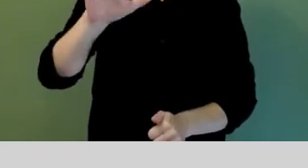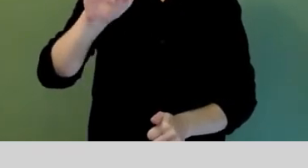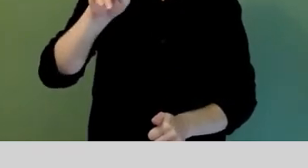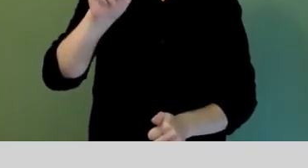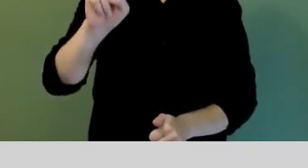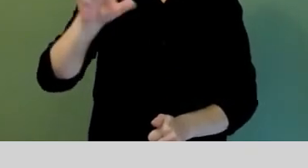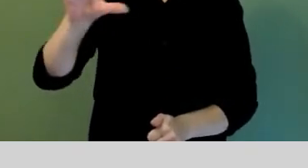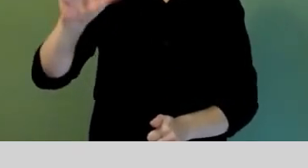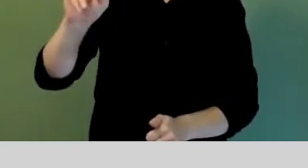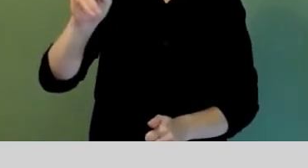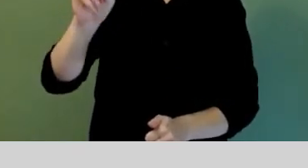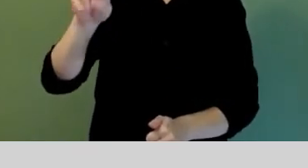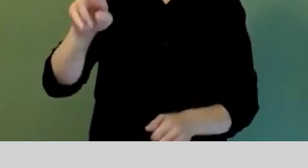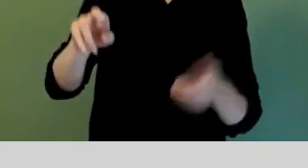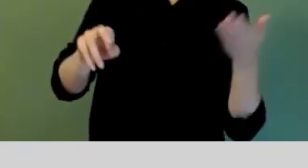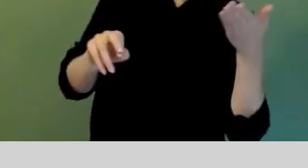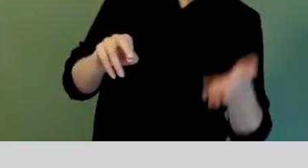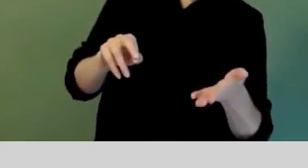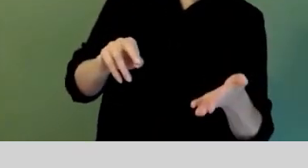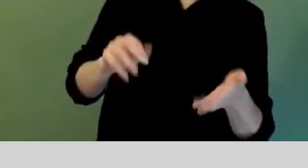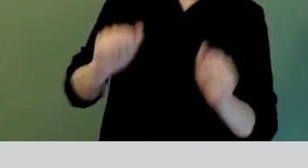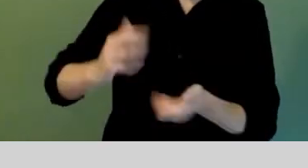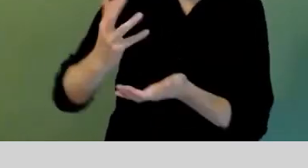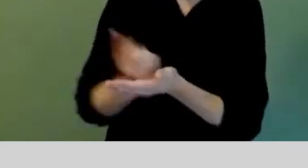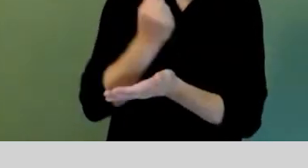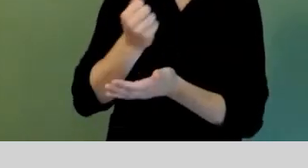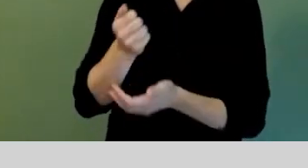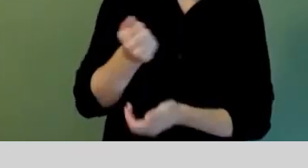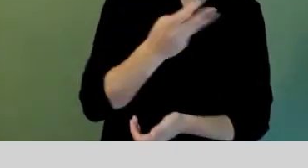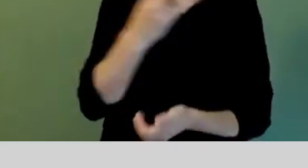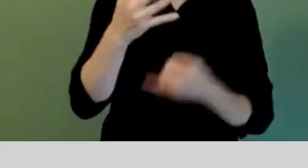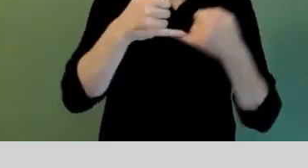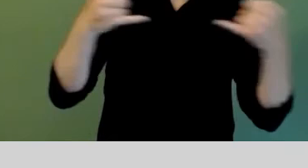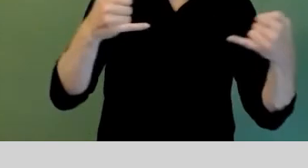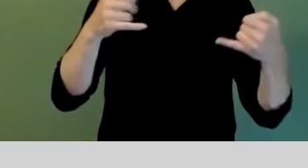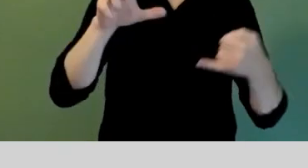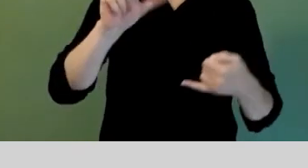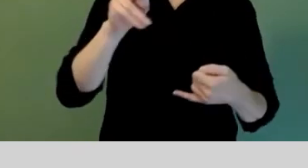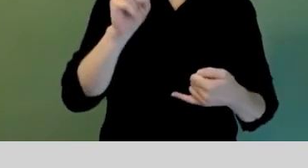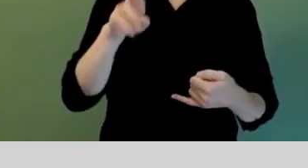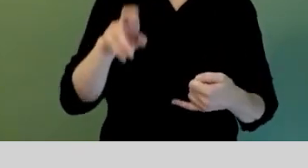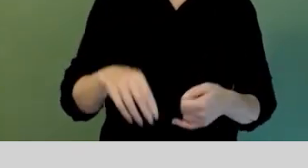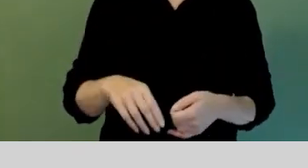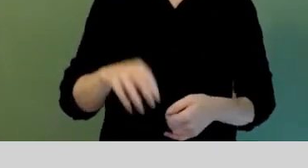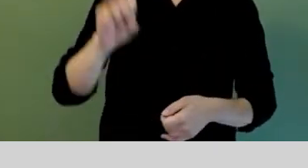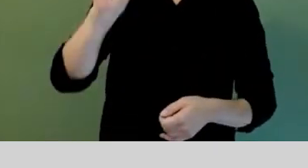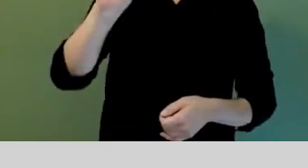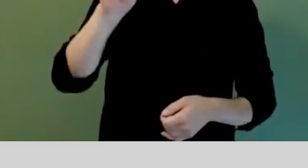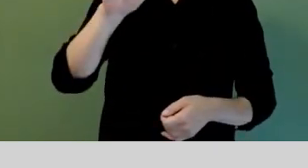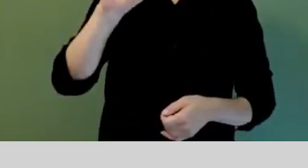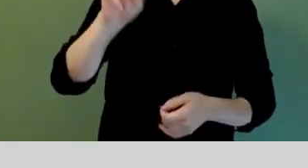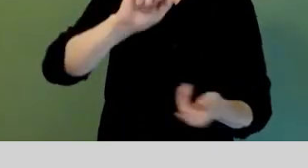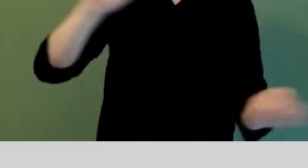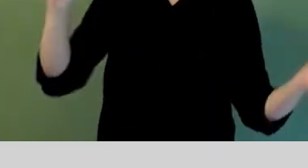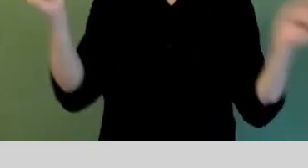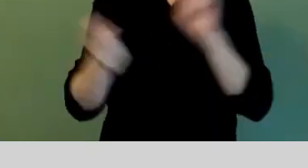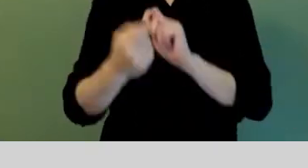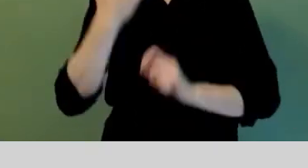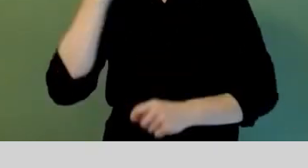of those multiline lambdas. A stream transformation is something along the lines of a list comprehension or generator expression.